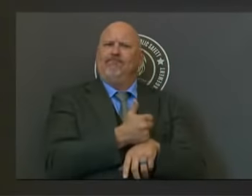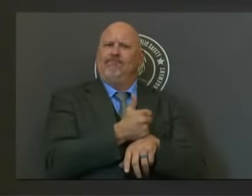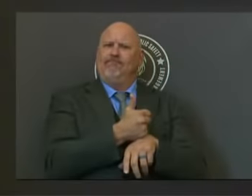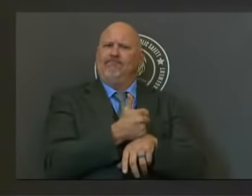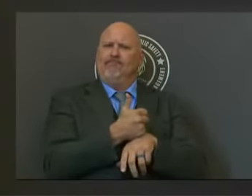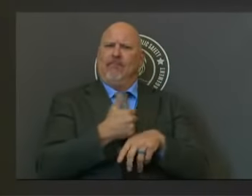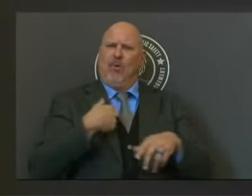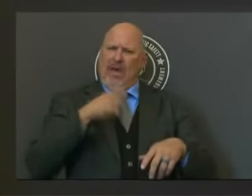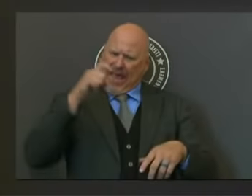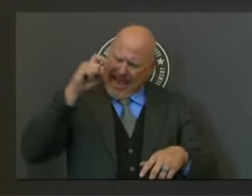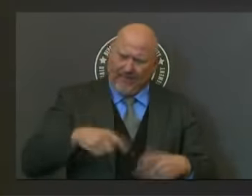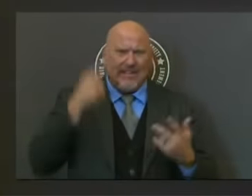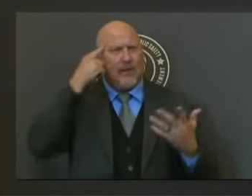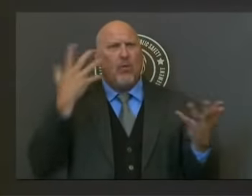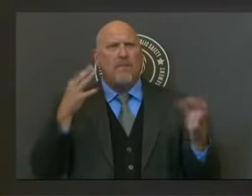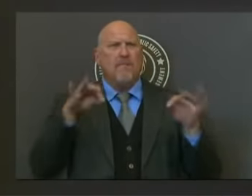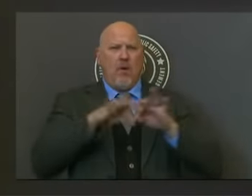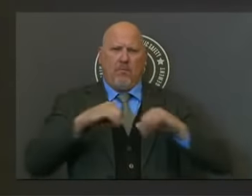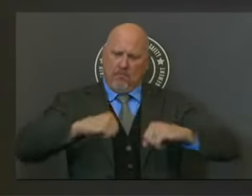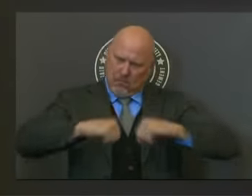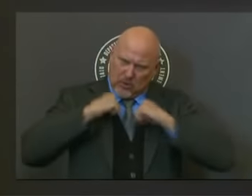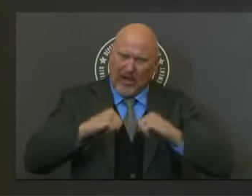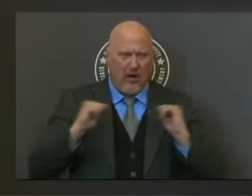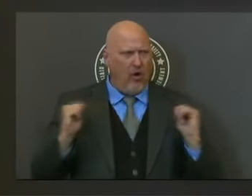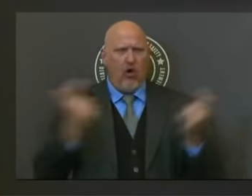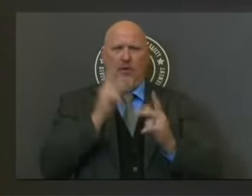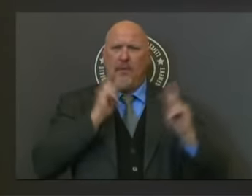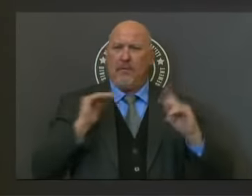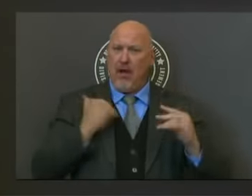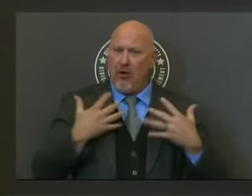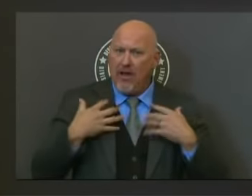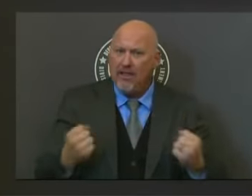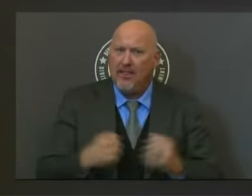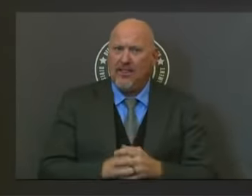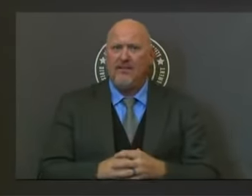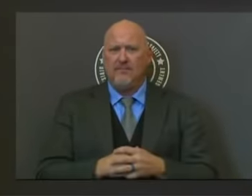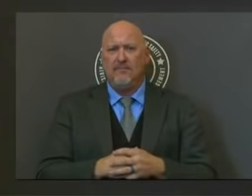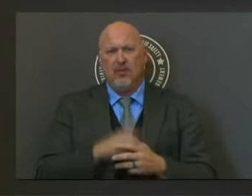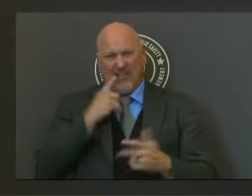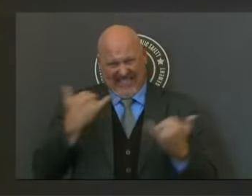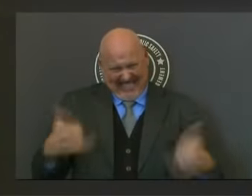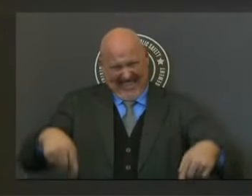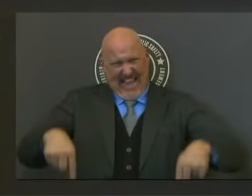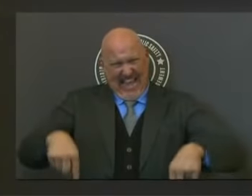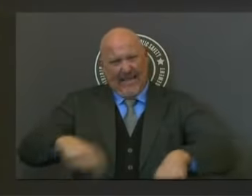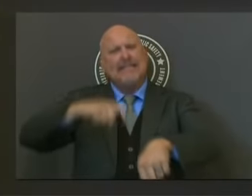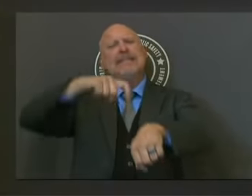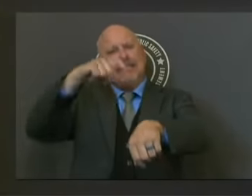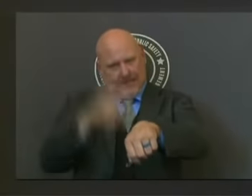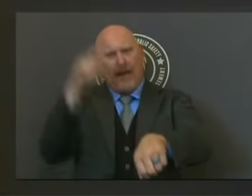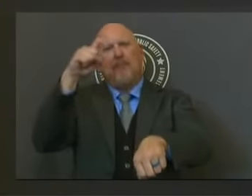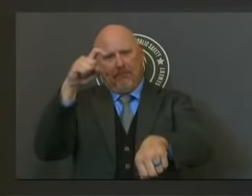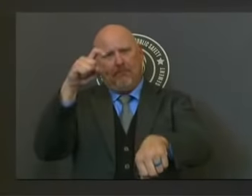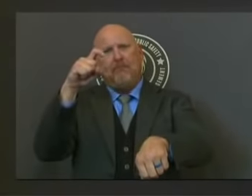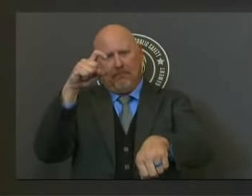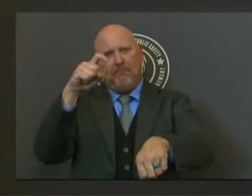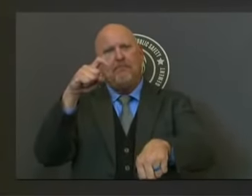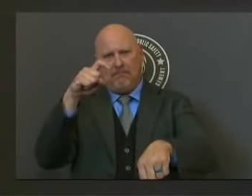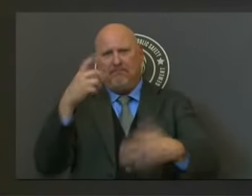health of our citizens now is the time we are being tested and